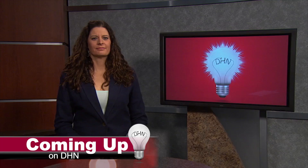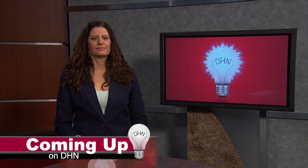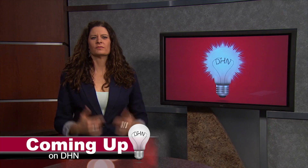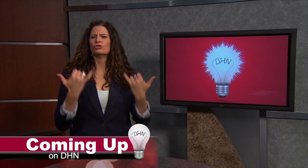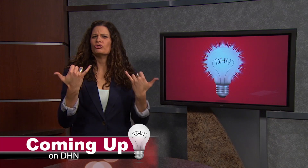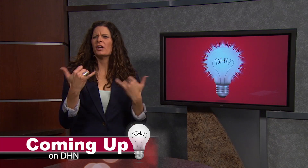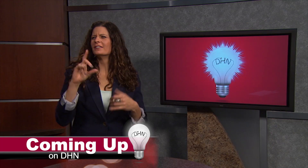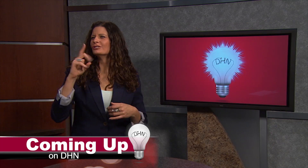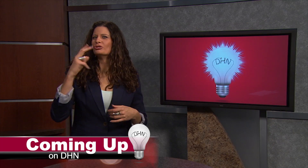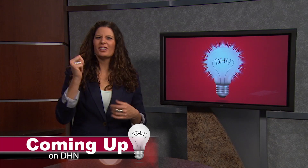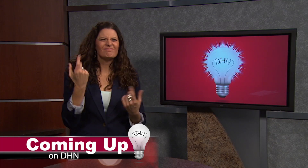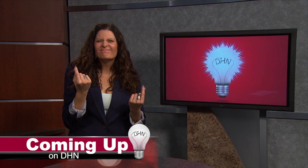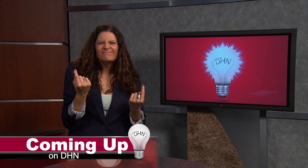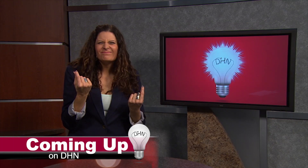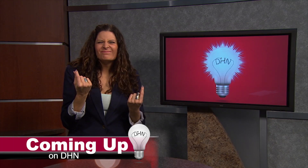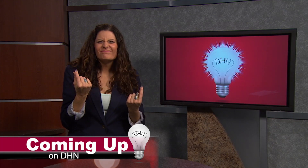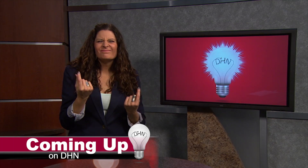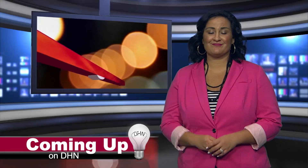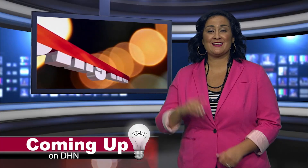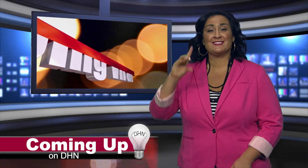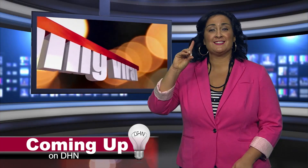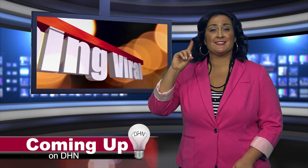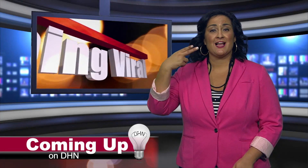Coming up on DHN